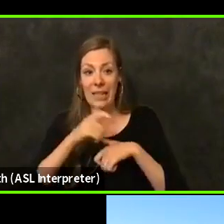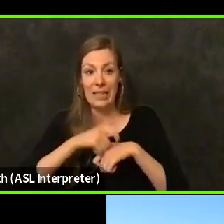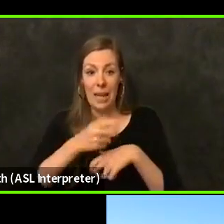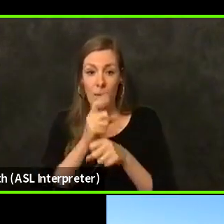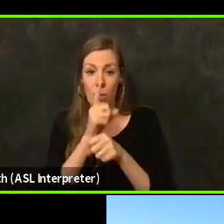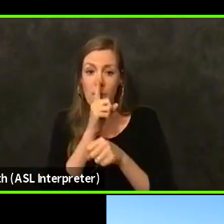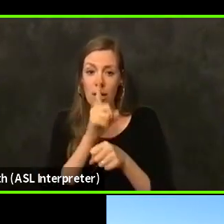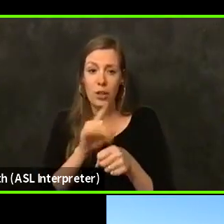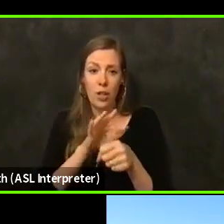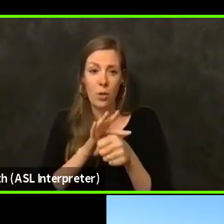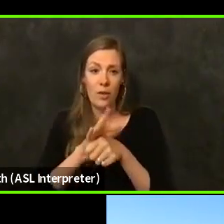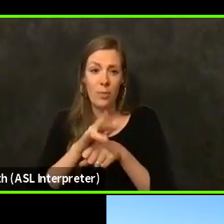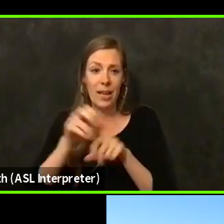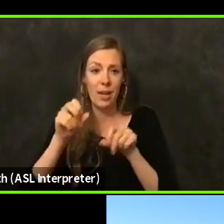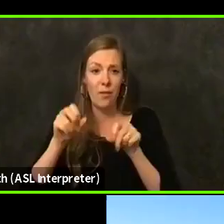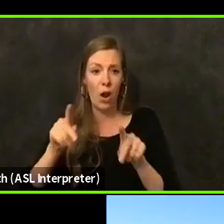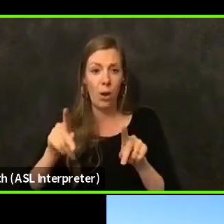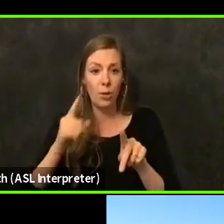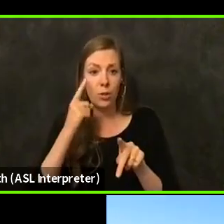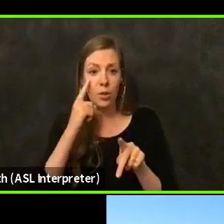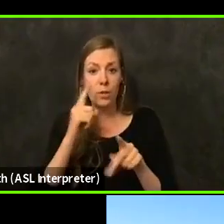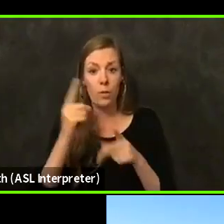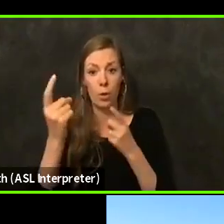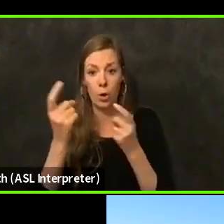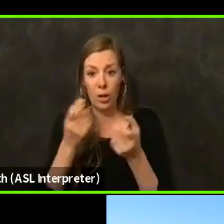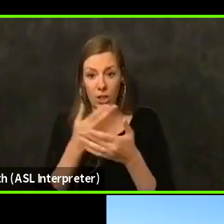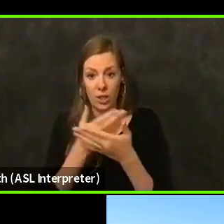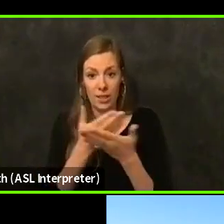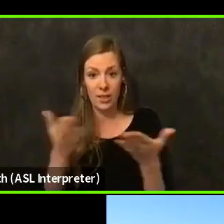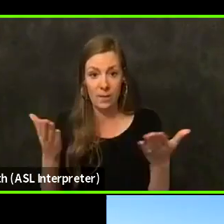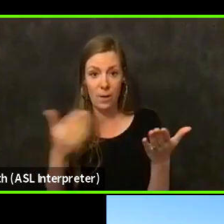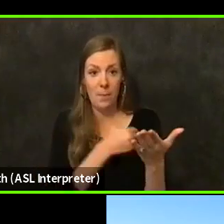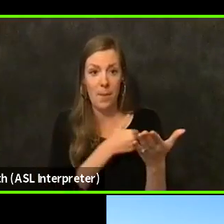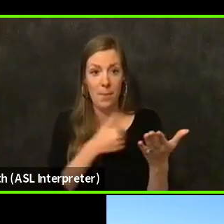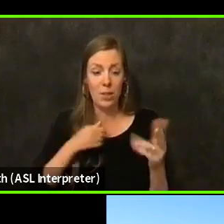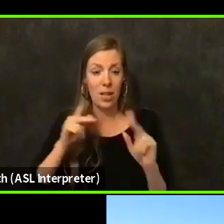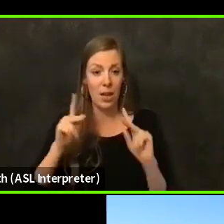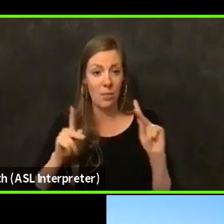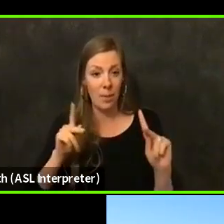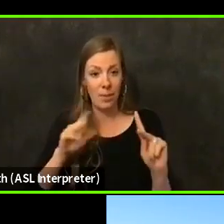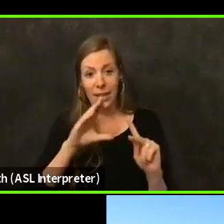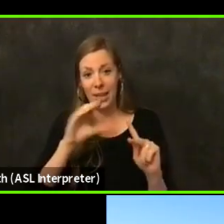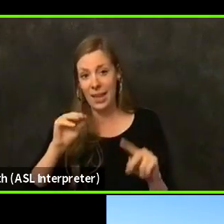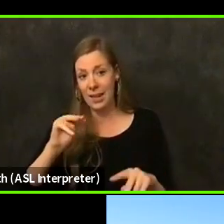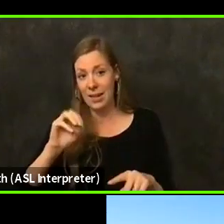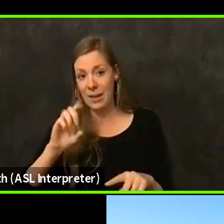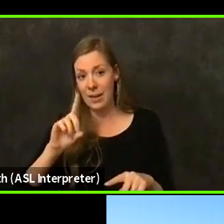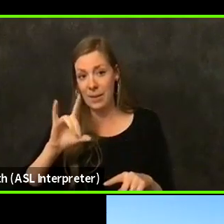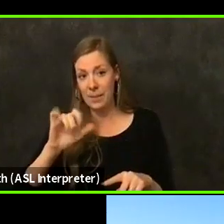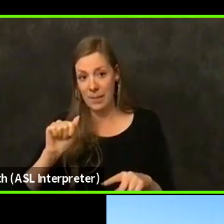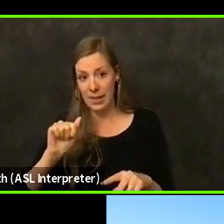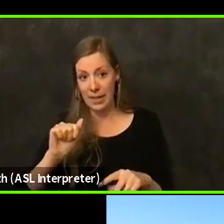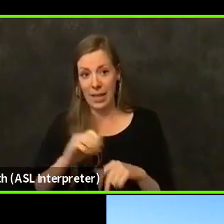plenty of opportunities for questions from members of the public and also the media. So I think I'm going to shake up the agenda a little bit.